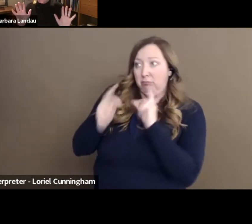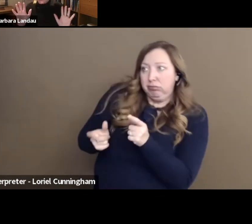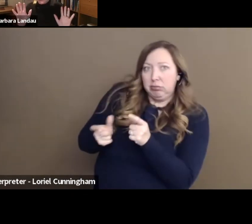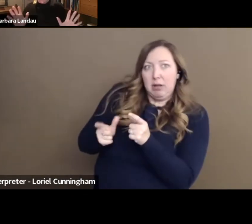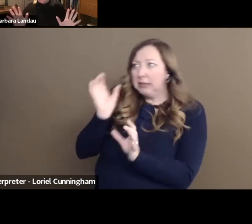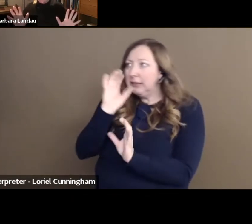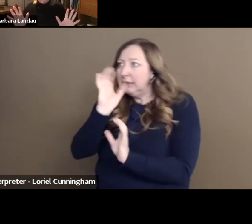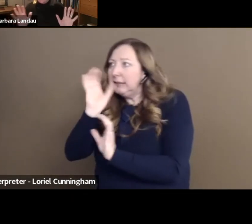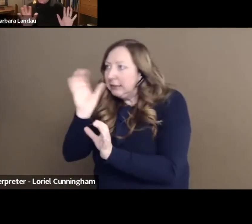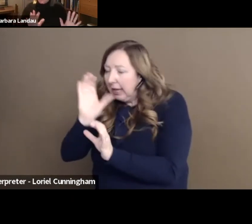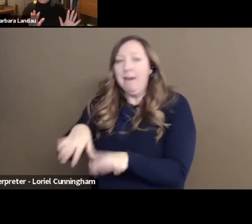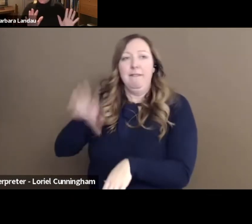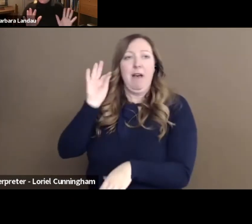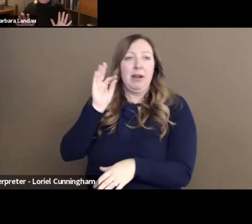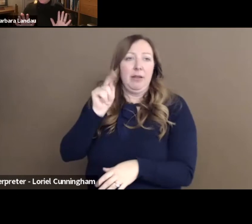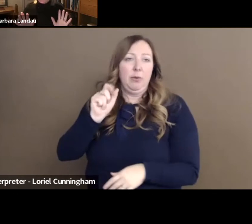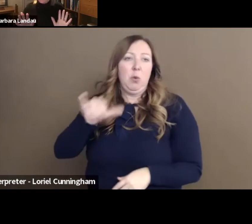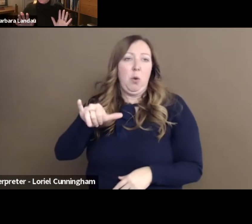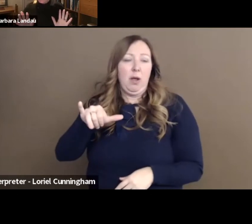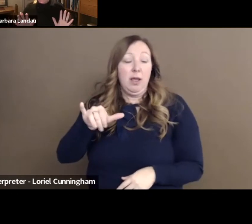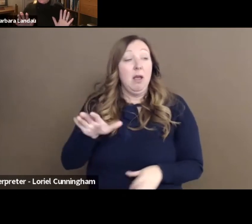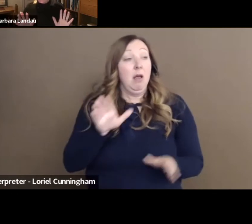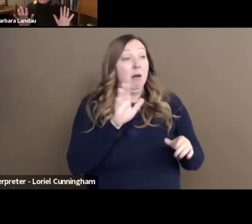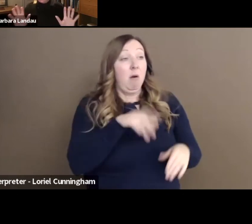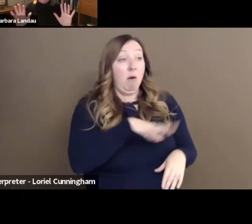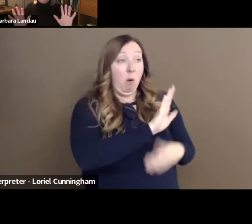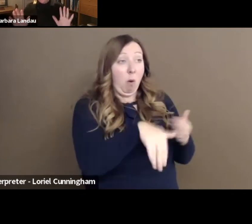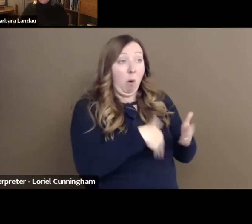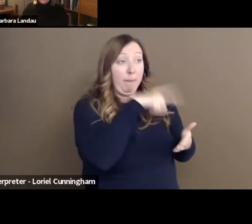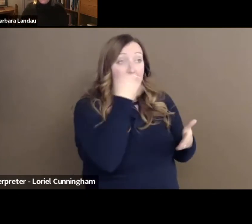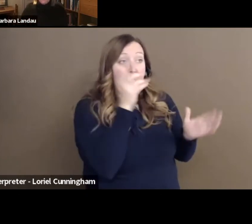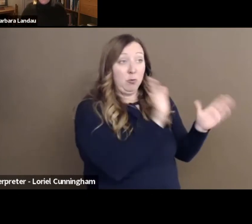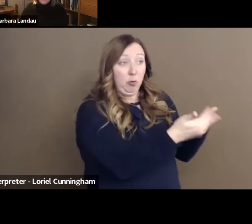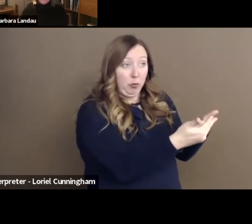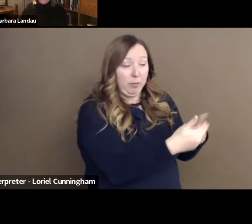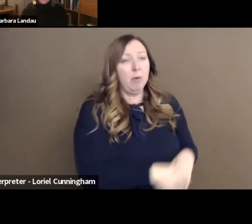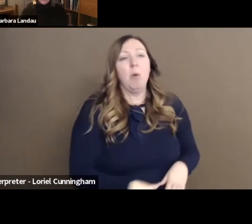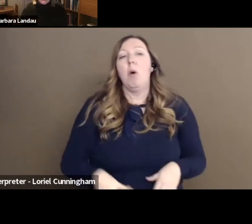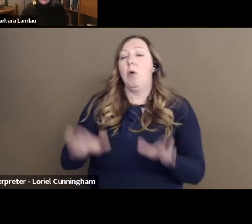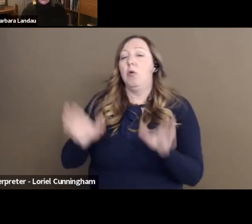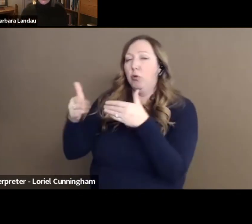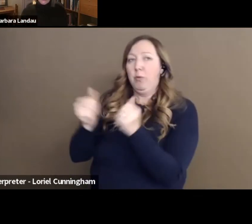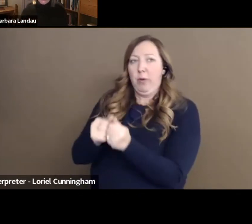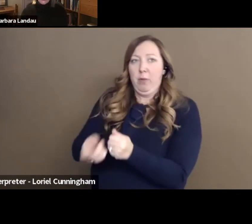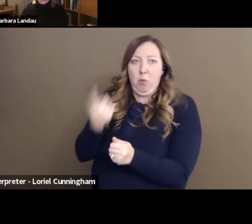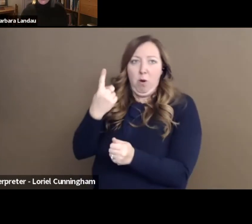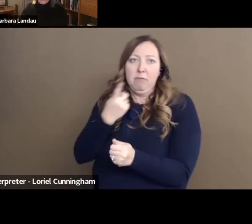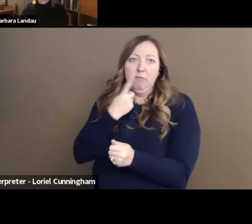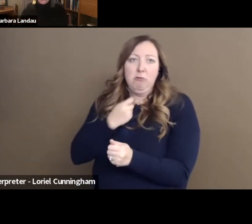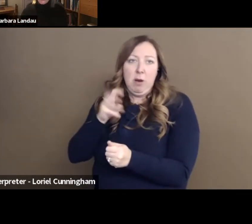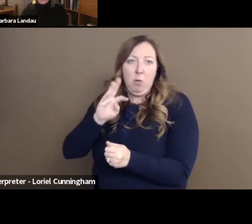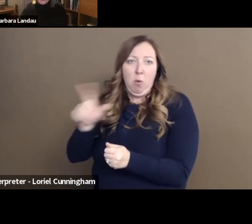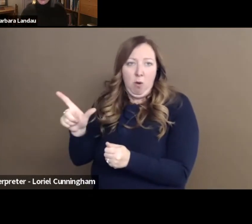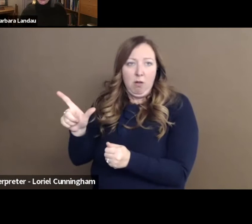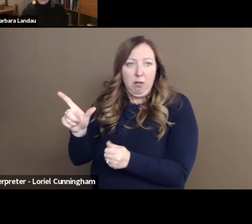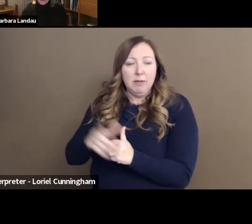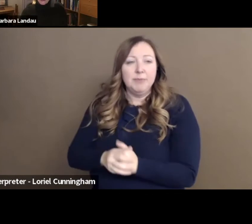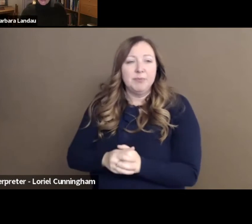the target in the all black or the red wall rooms in the two different rooms and this is compared to your williams